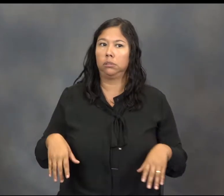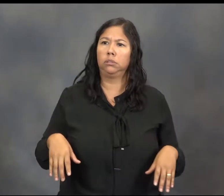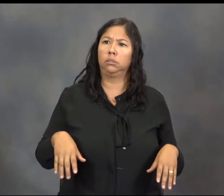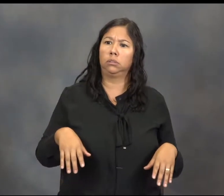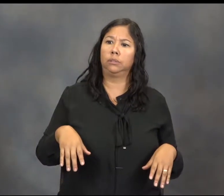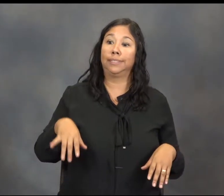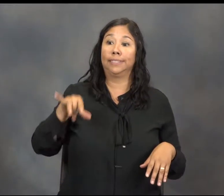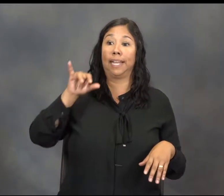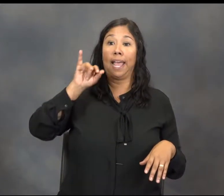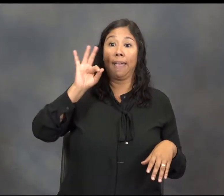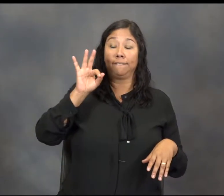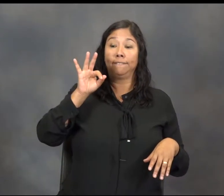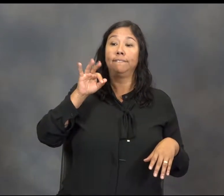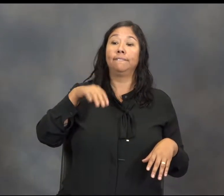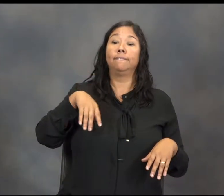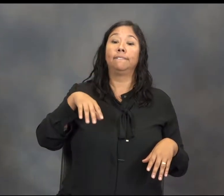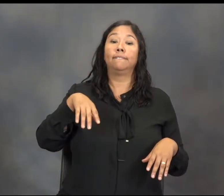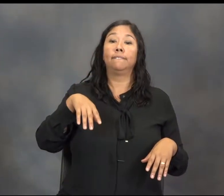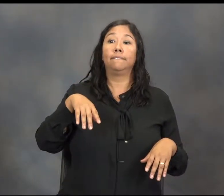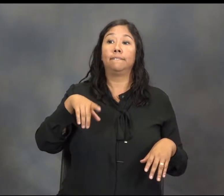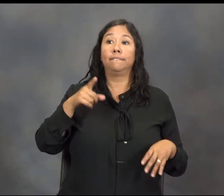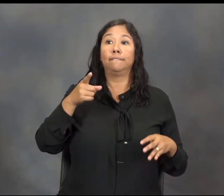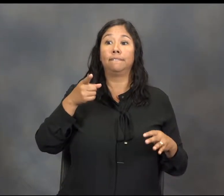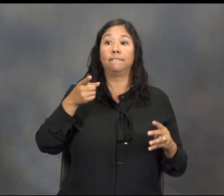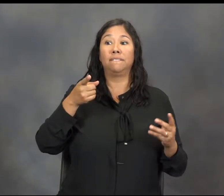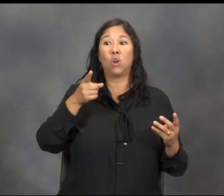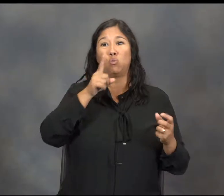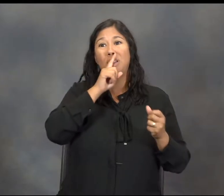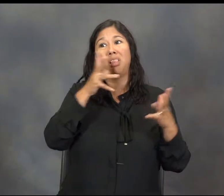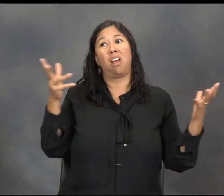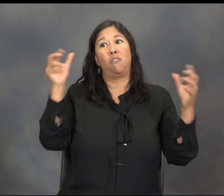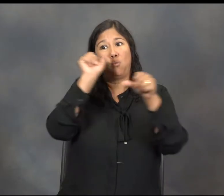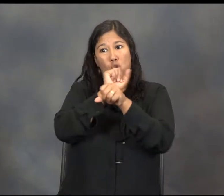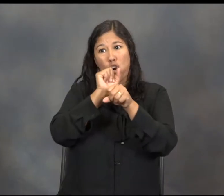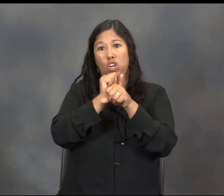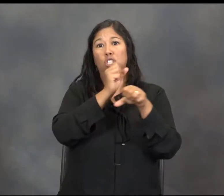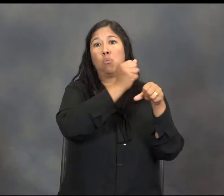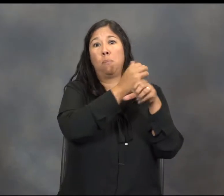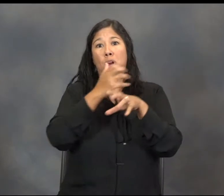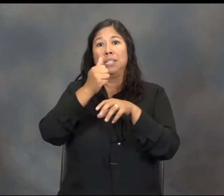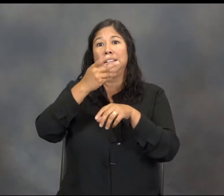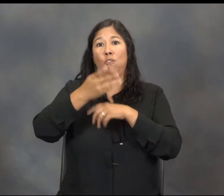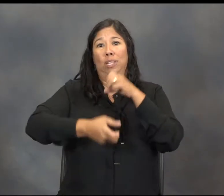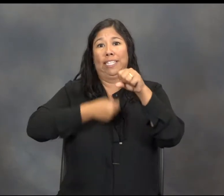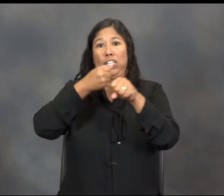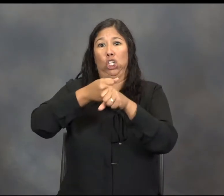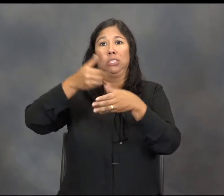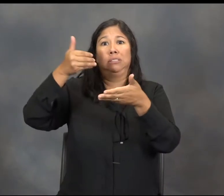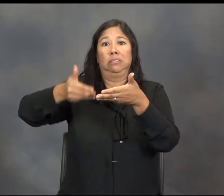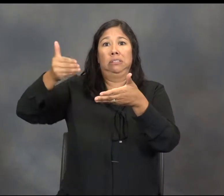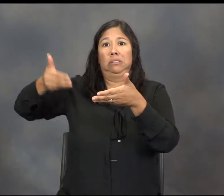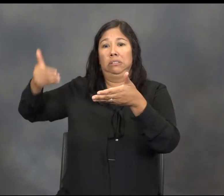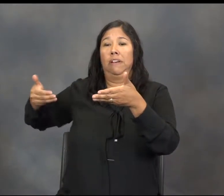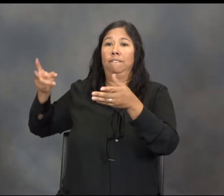because you know that's a lot of work to prepare several years worth of prior year or amended returns.